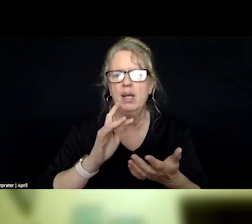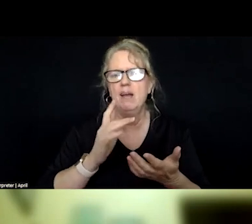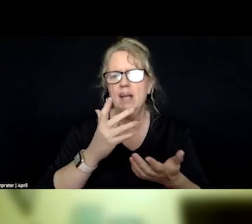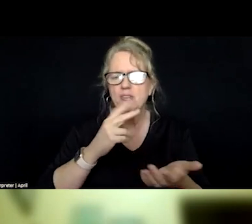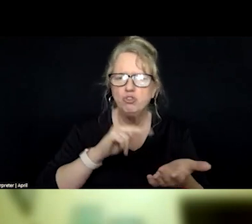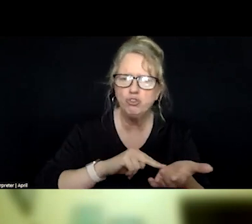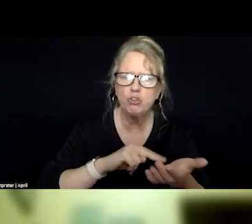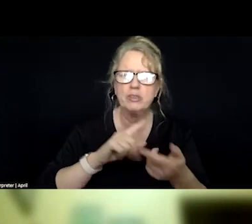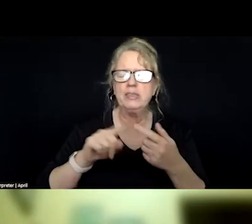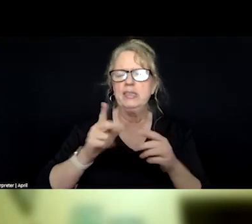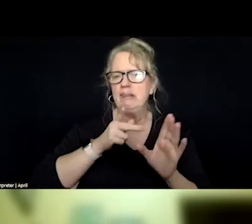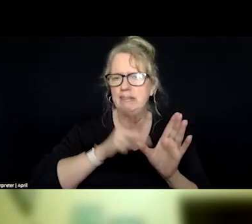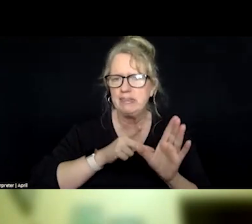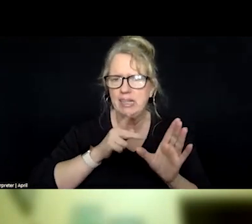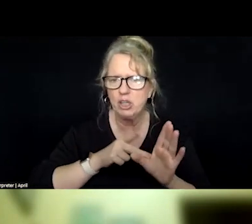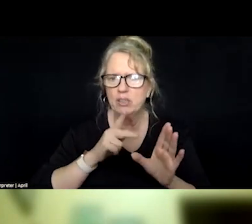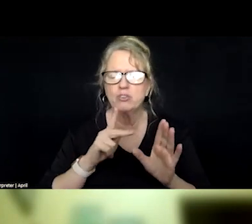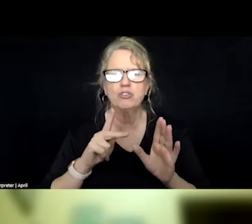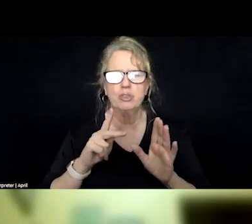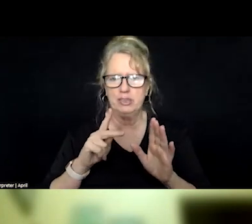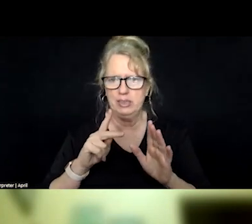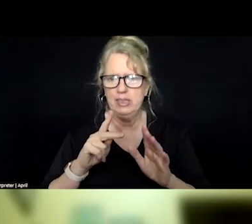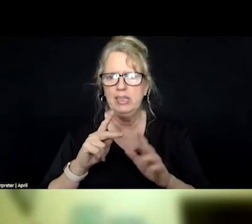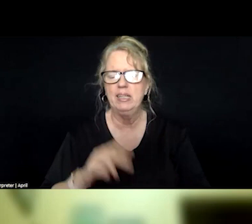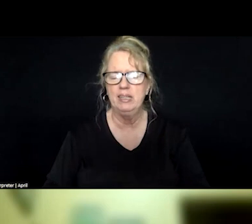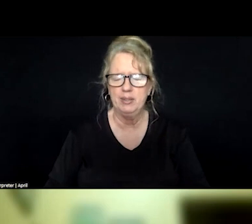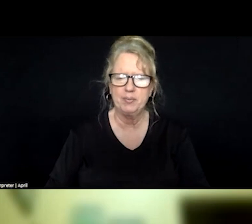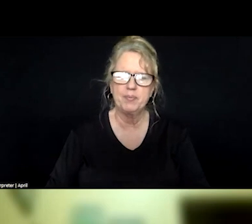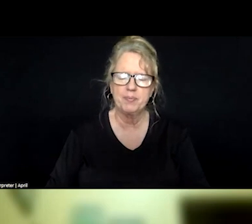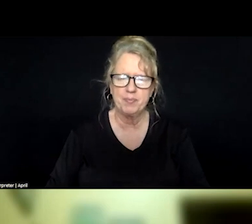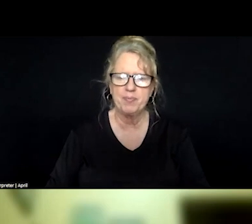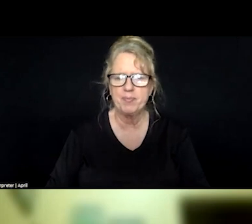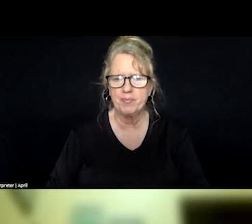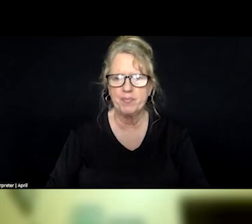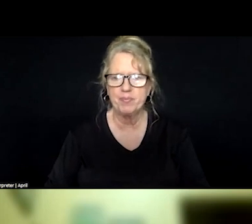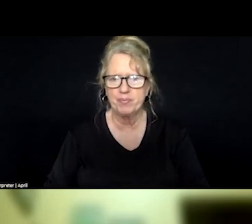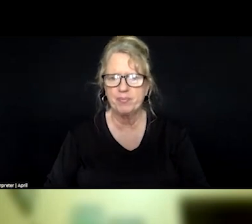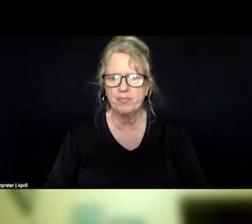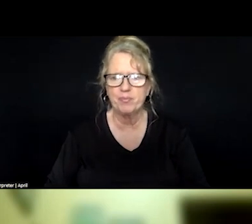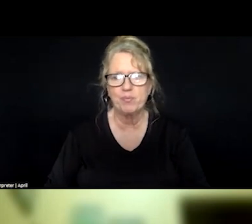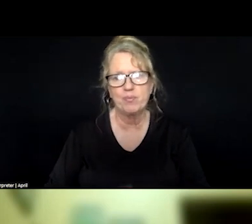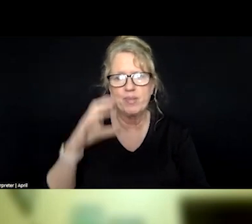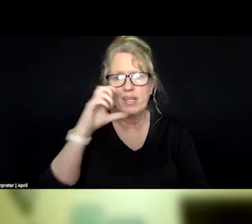TRAINING. I GUESS YOU WILL HAVE TO READ THE REST OF THE CRISIS